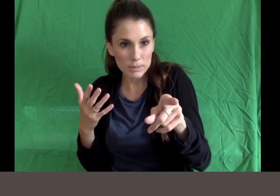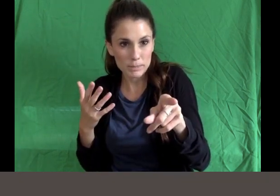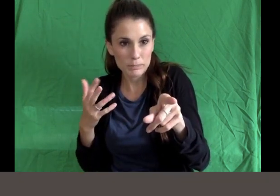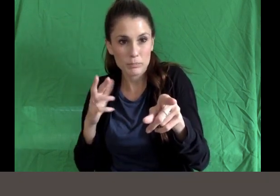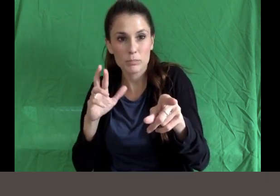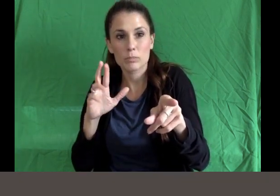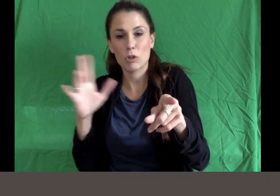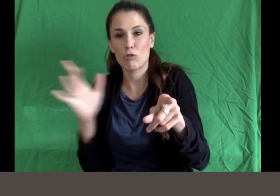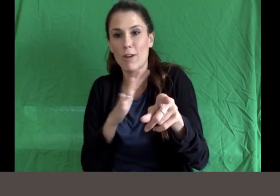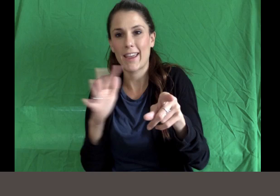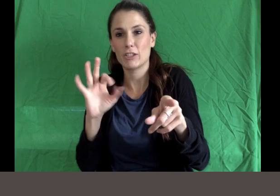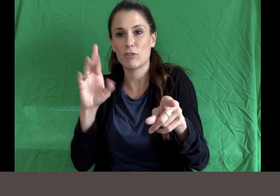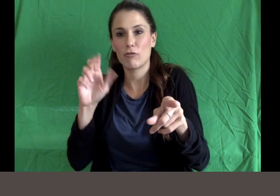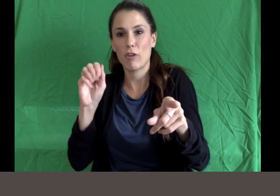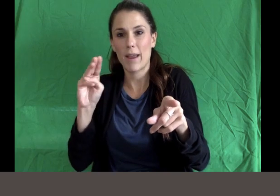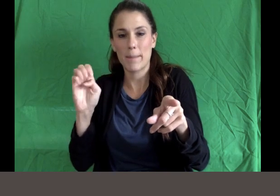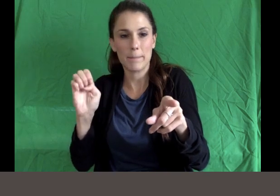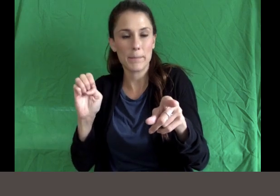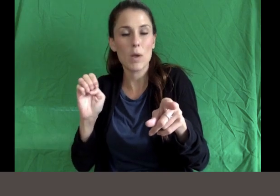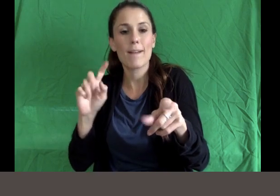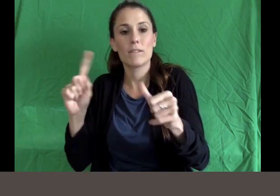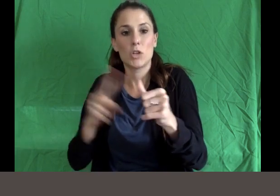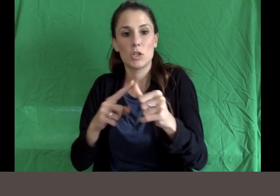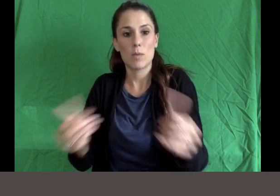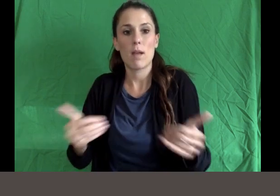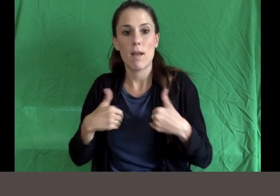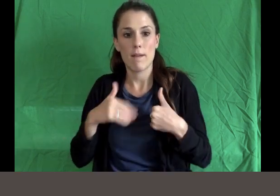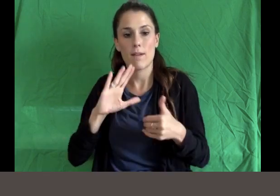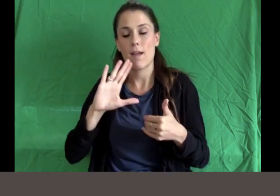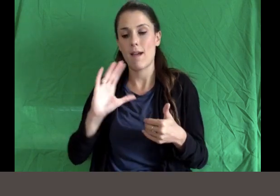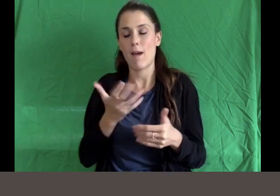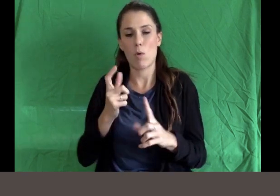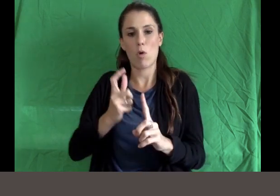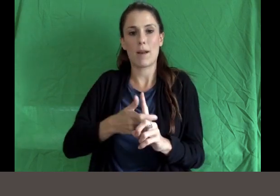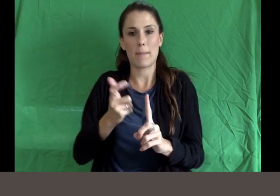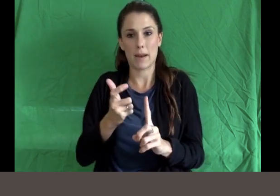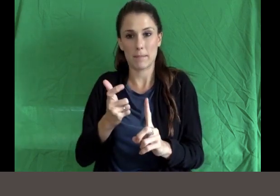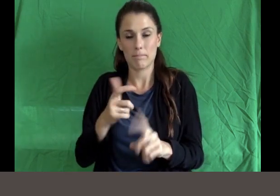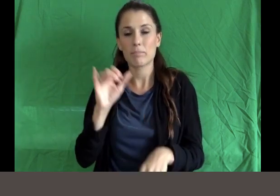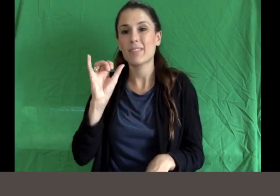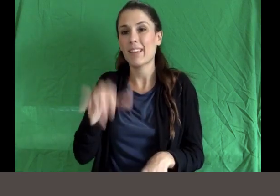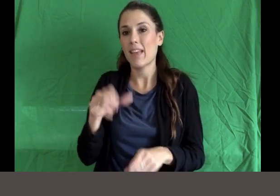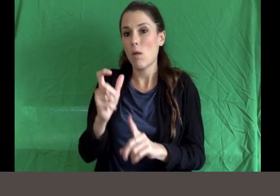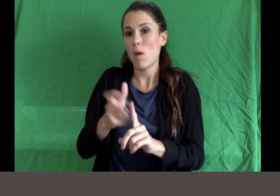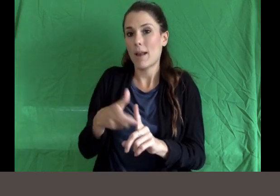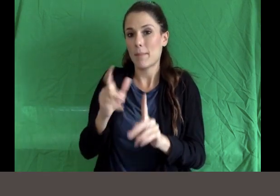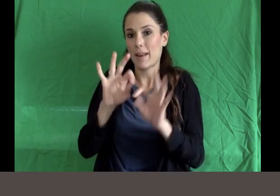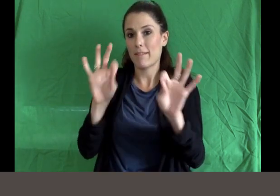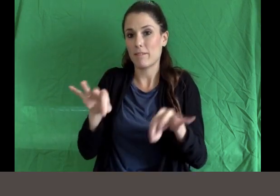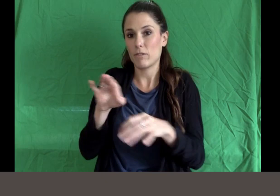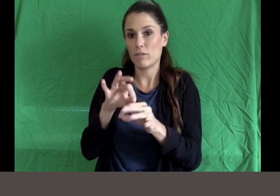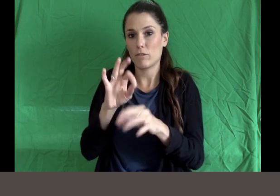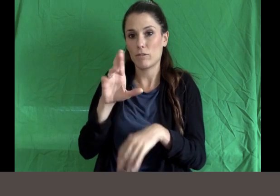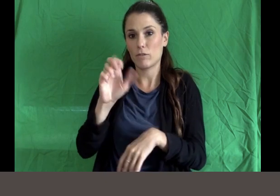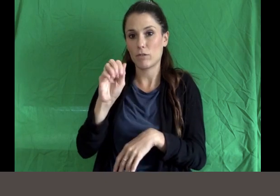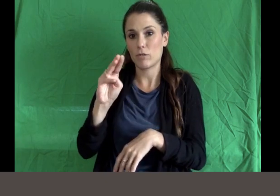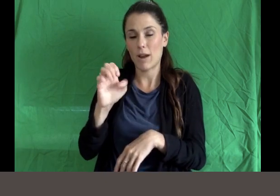we have our default frame in our default frame I've removed the top in the right hand bars here